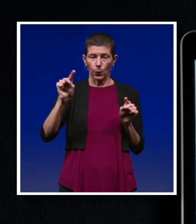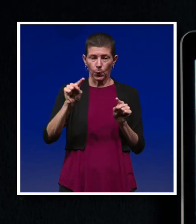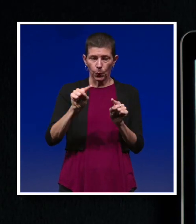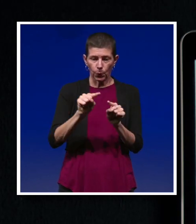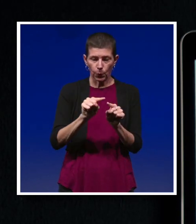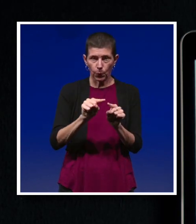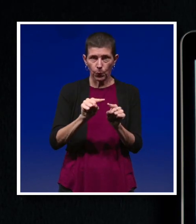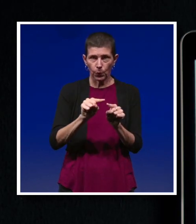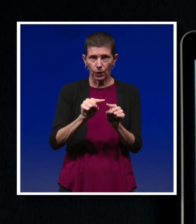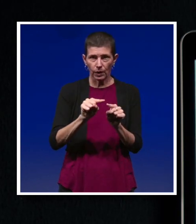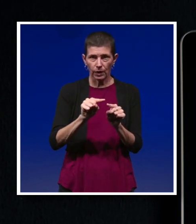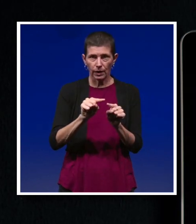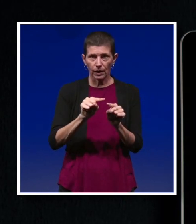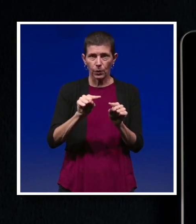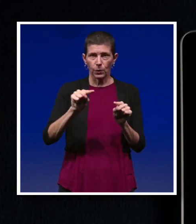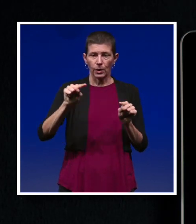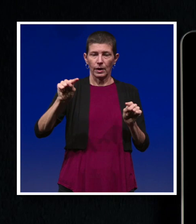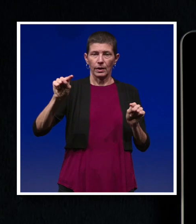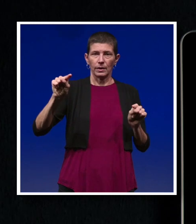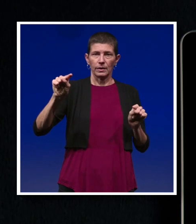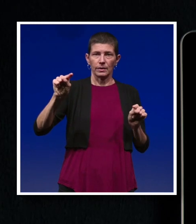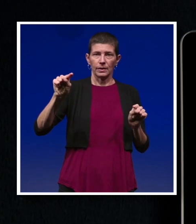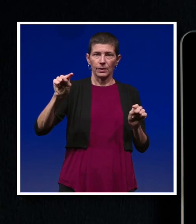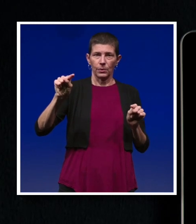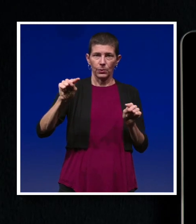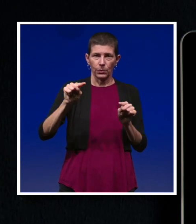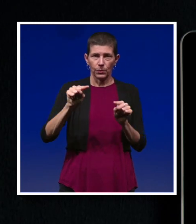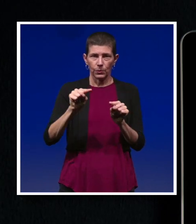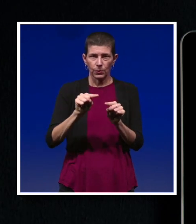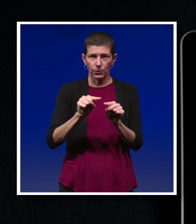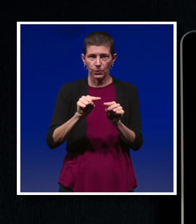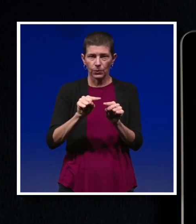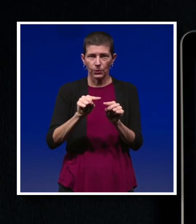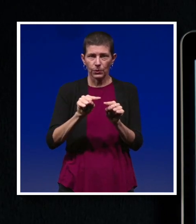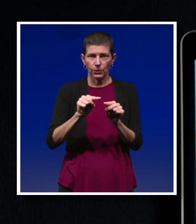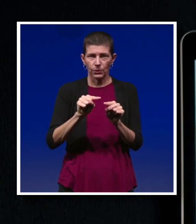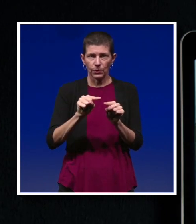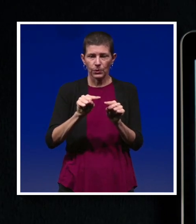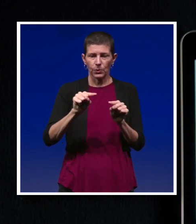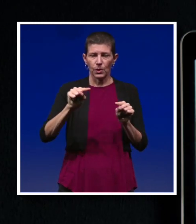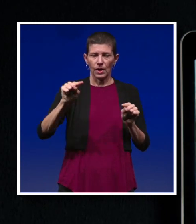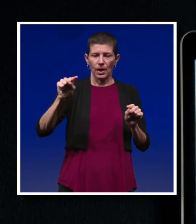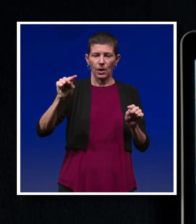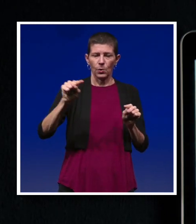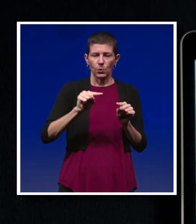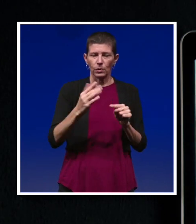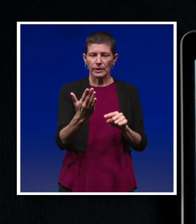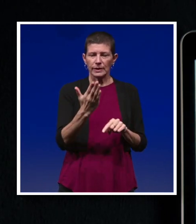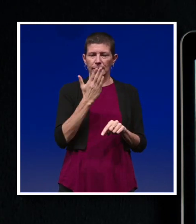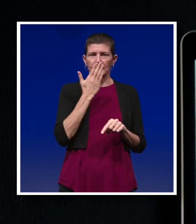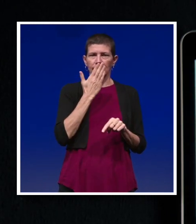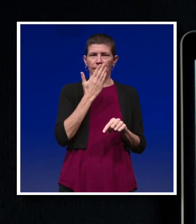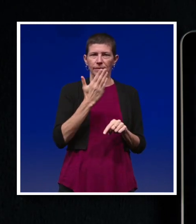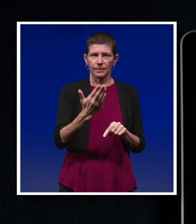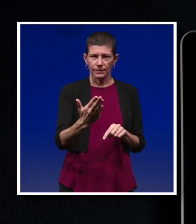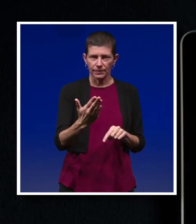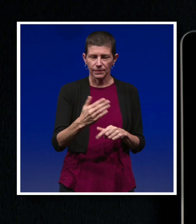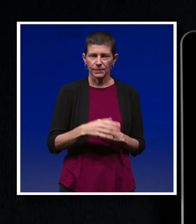Utilizing your two fingers, you can pinch or expand your fingers to zoom in and out.